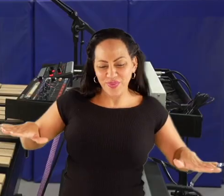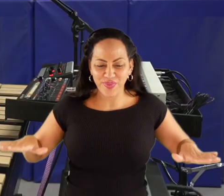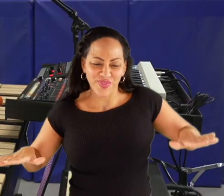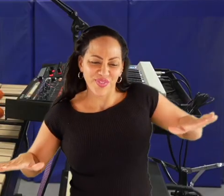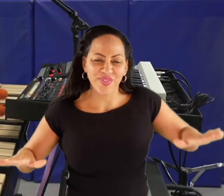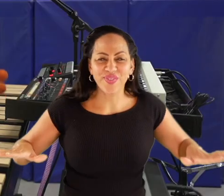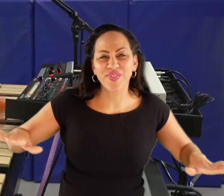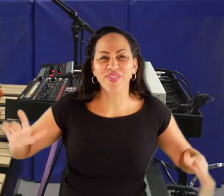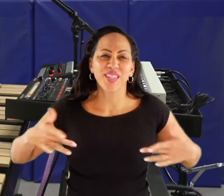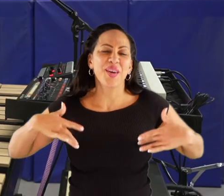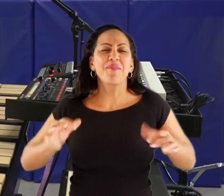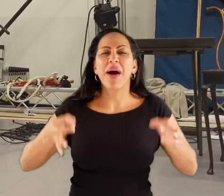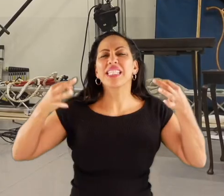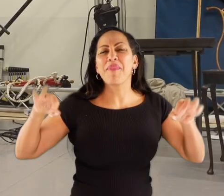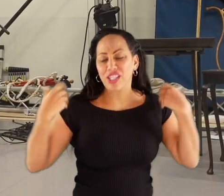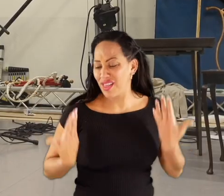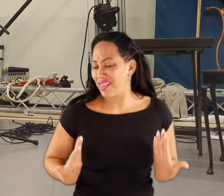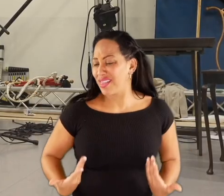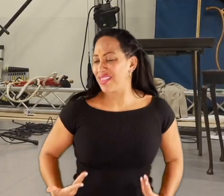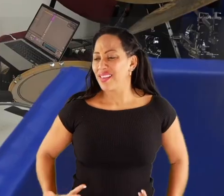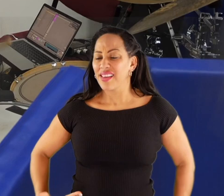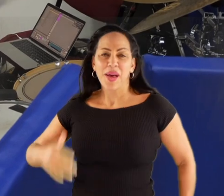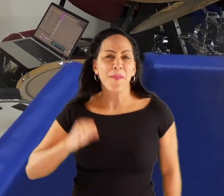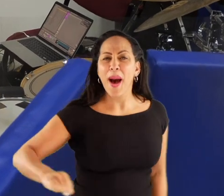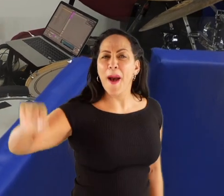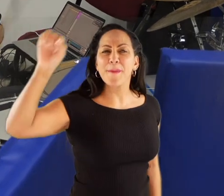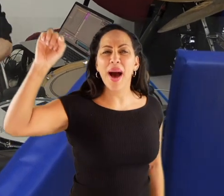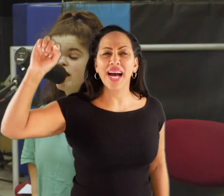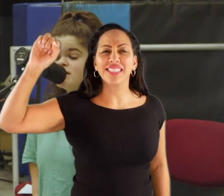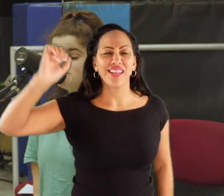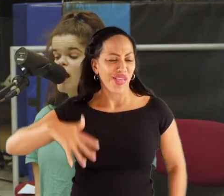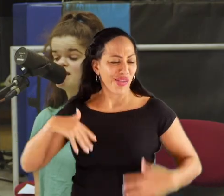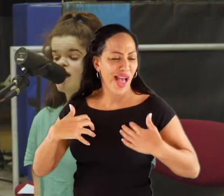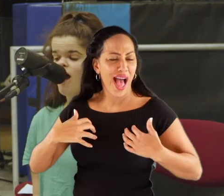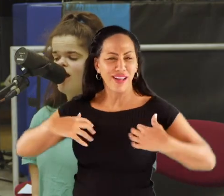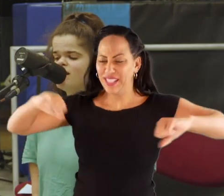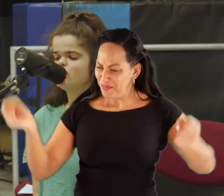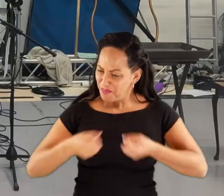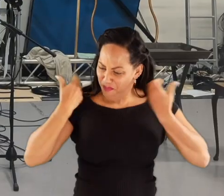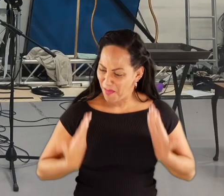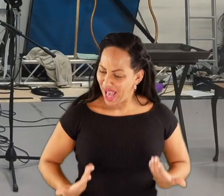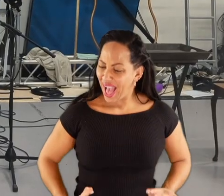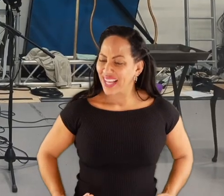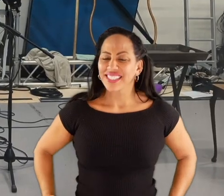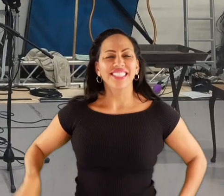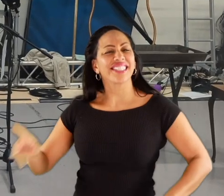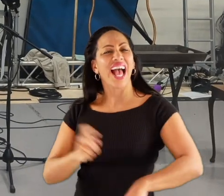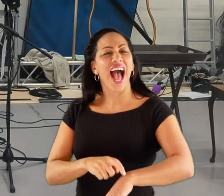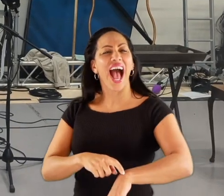My special this my special gift my might and thrill It's my time when I'm up here